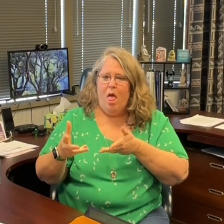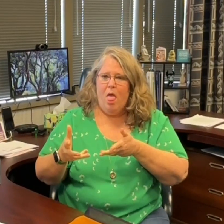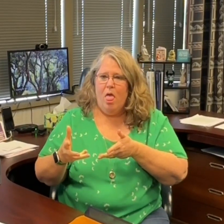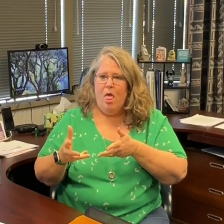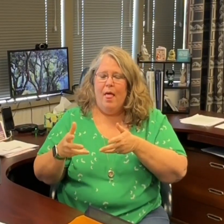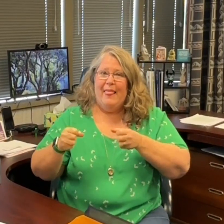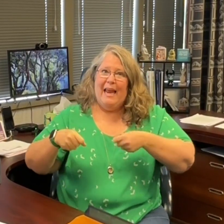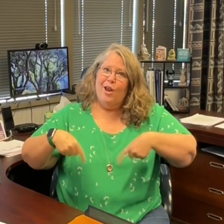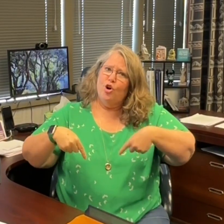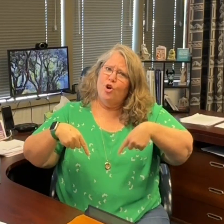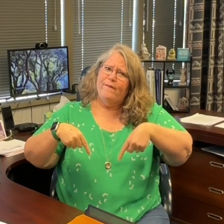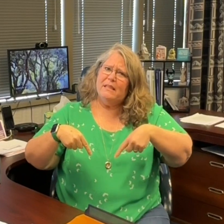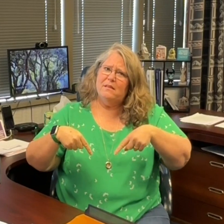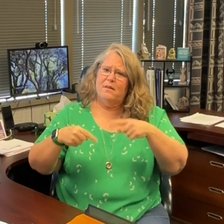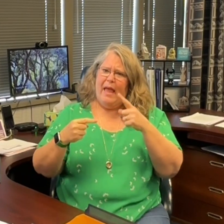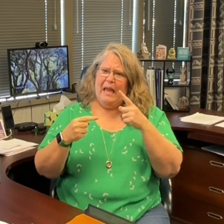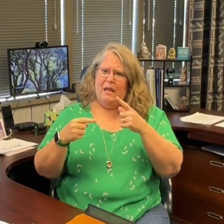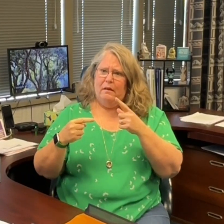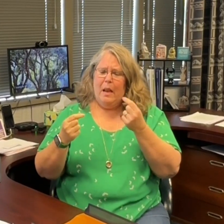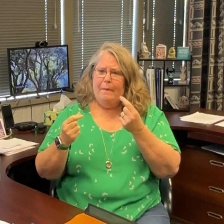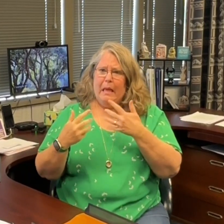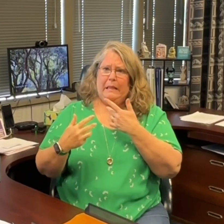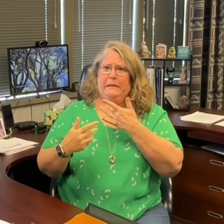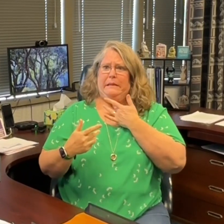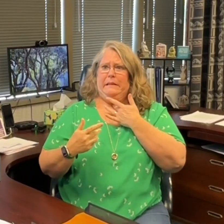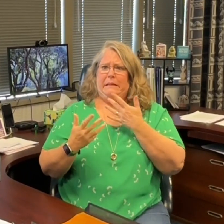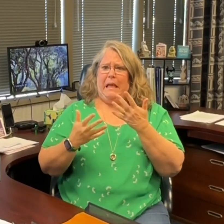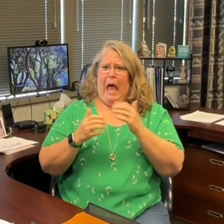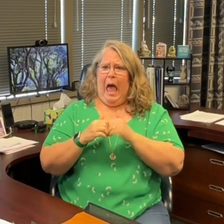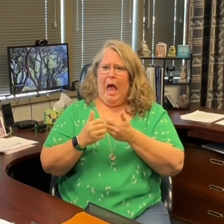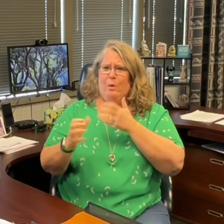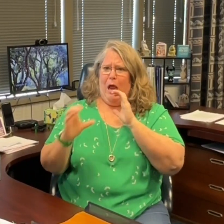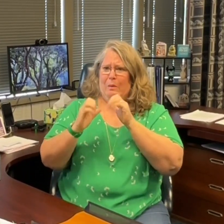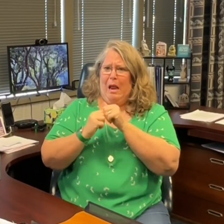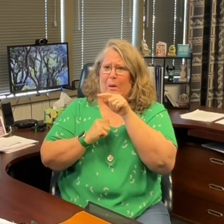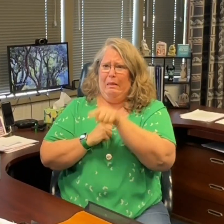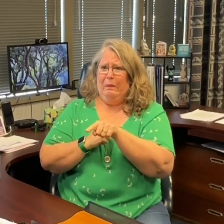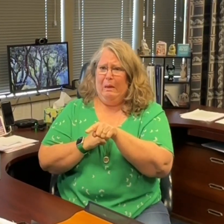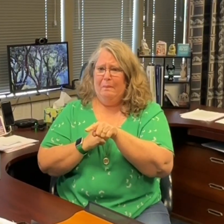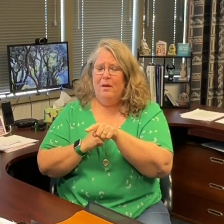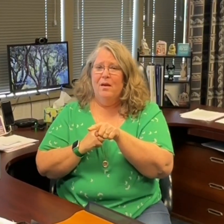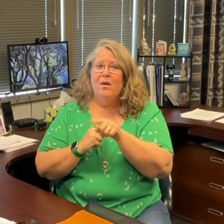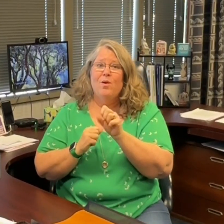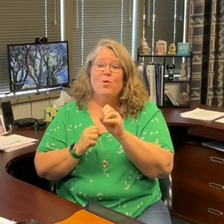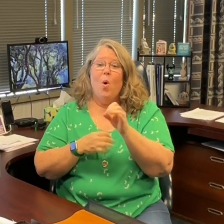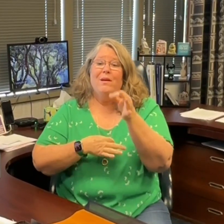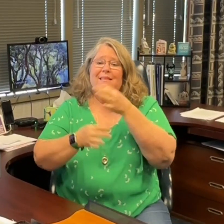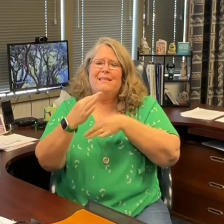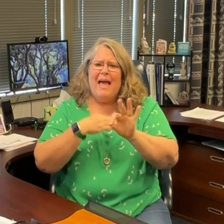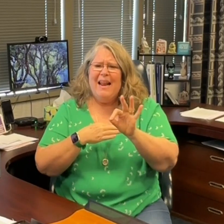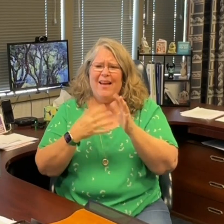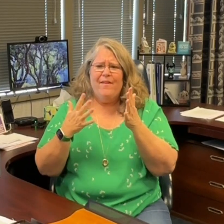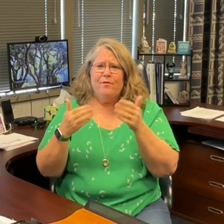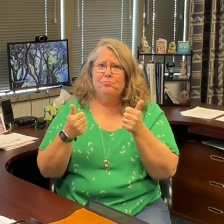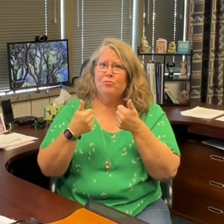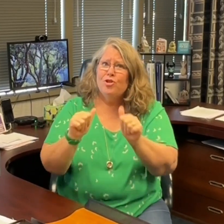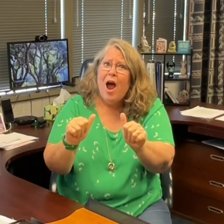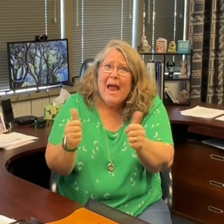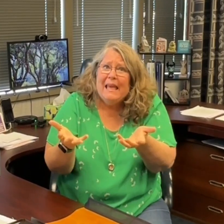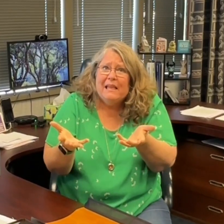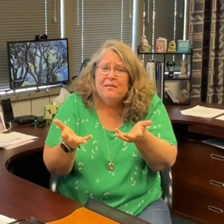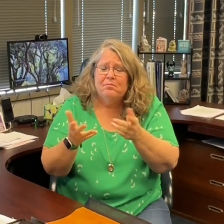deaf they get nervous they they send sit back it's like I how can I do this instead of taking